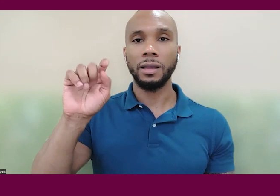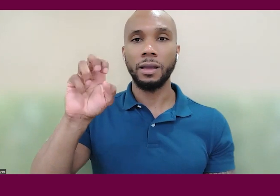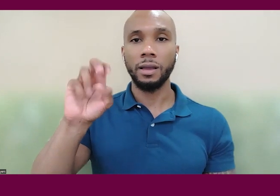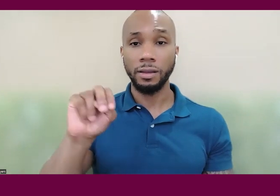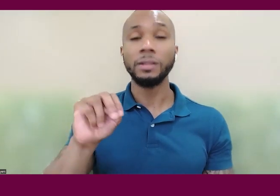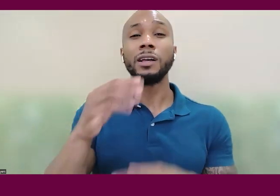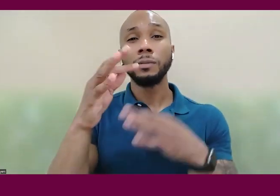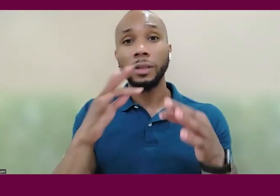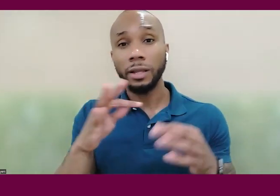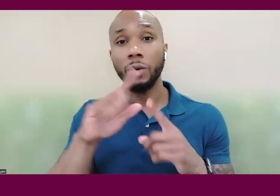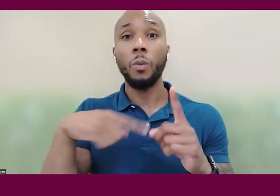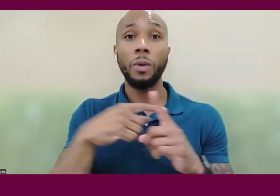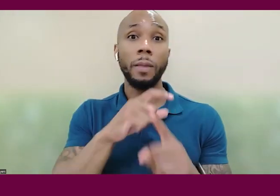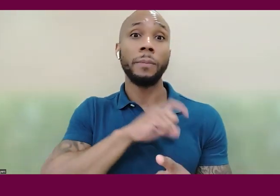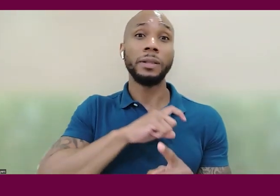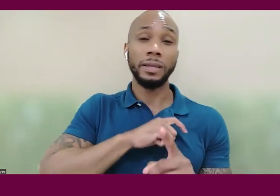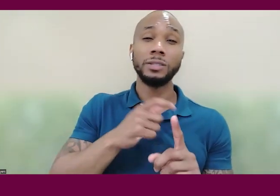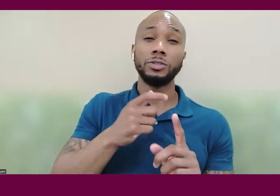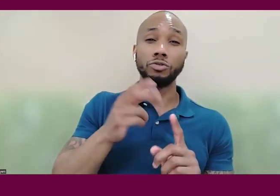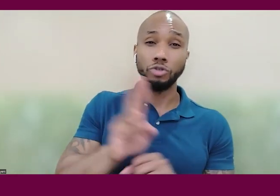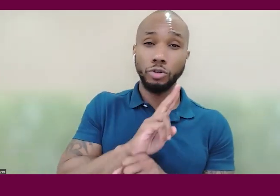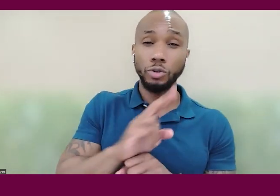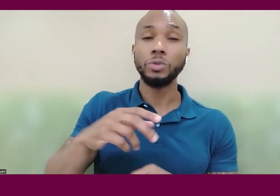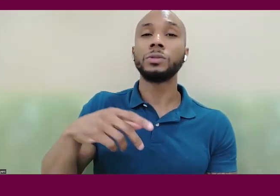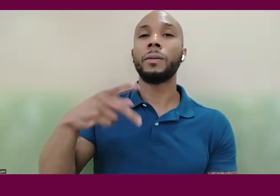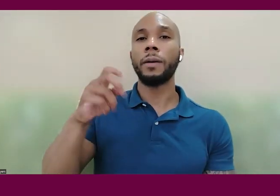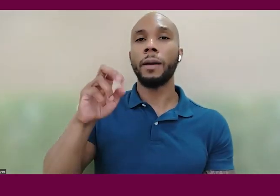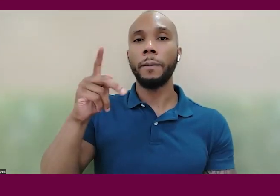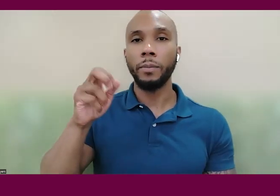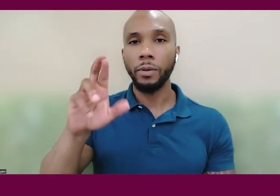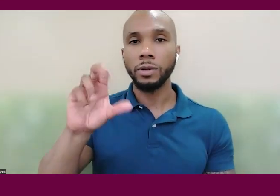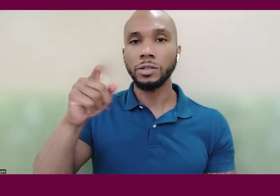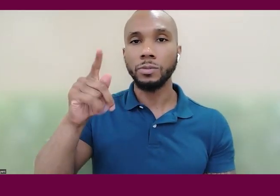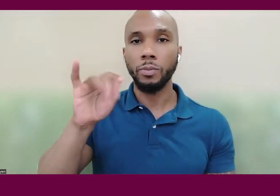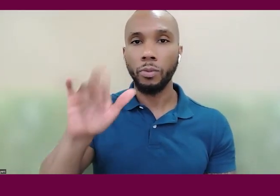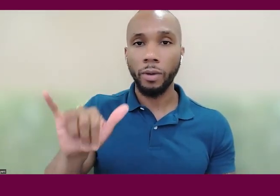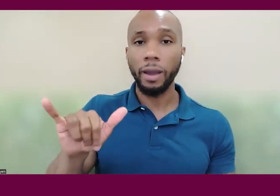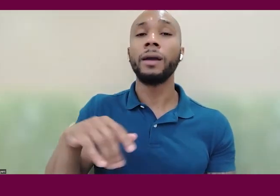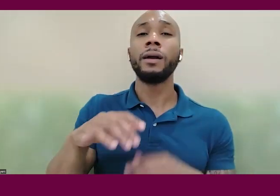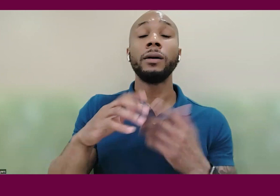do when the police hit you with pepper spray," or, "This is how you want to be sure you can